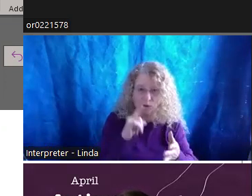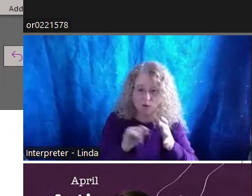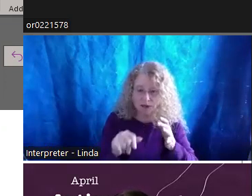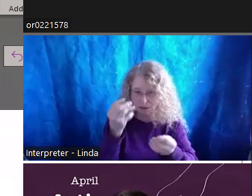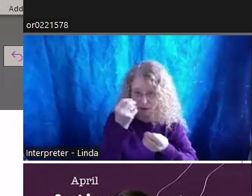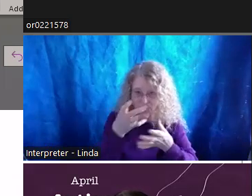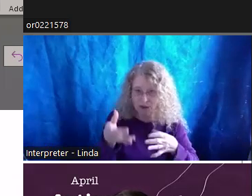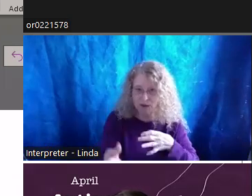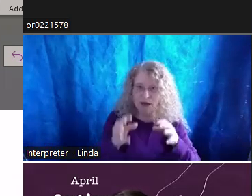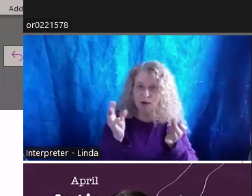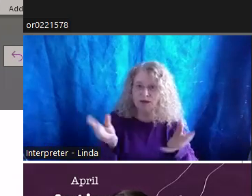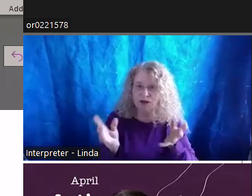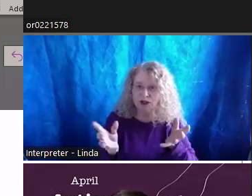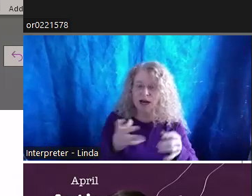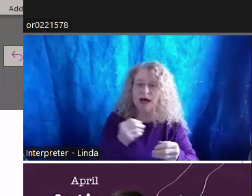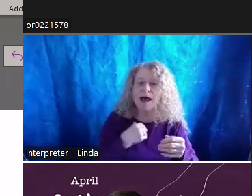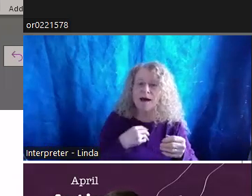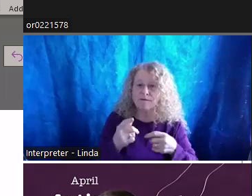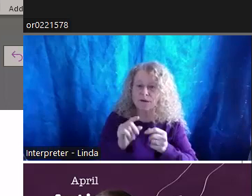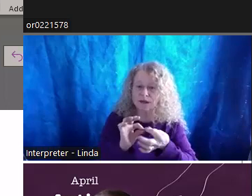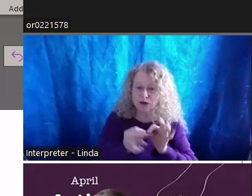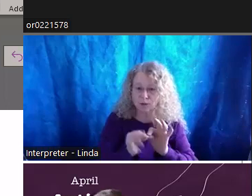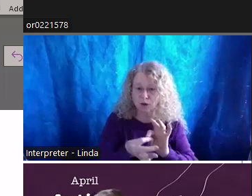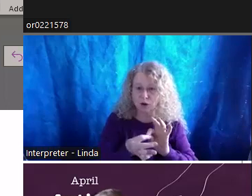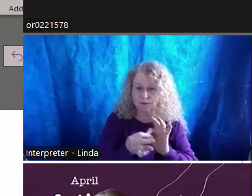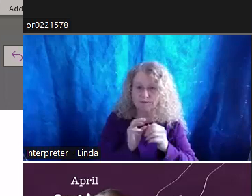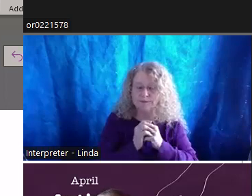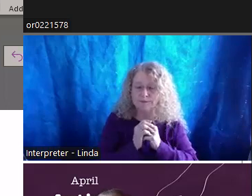CHAT, AND ALSO ASL INTERPRETATION.